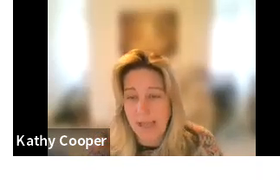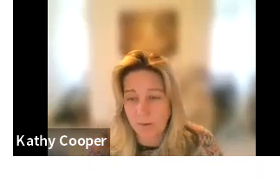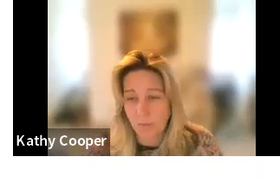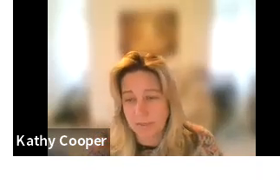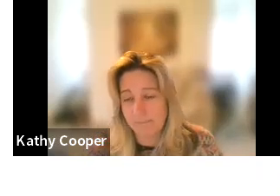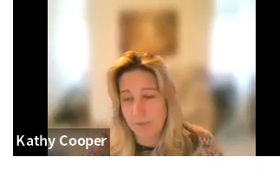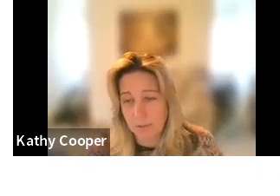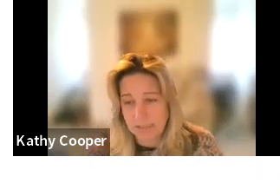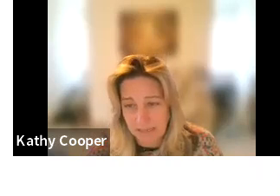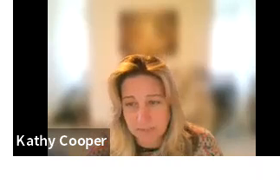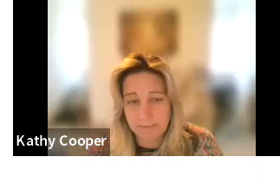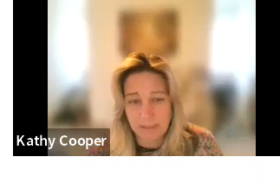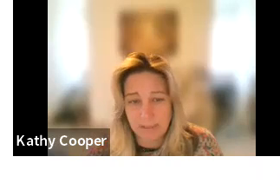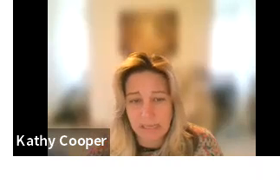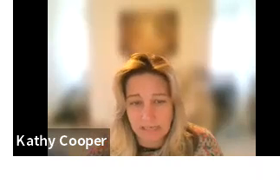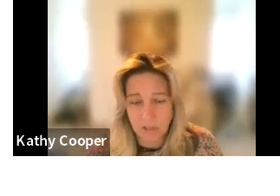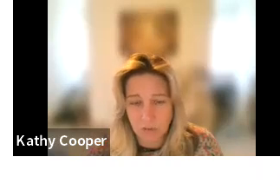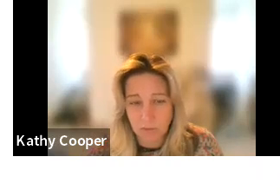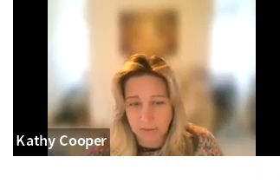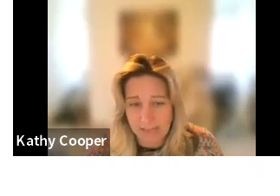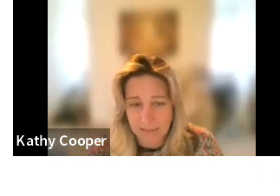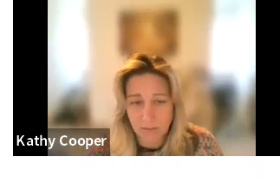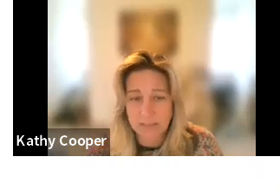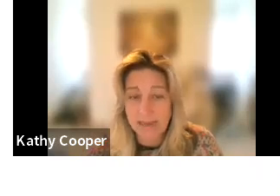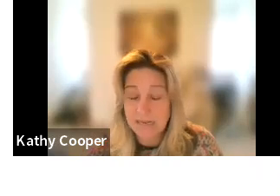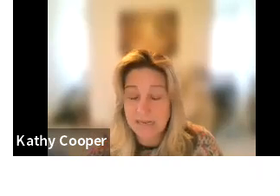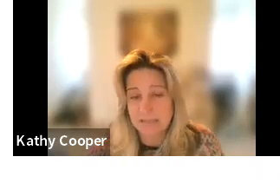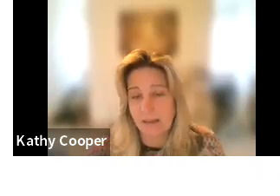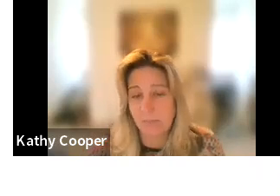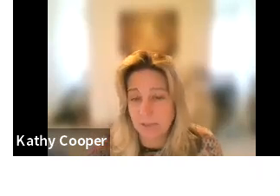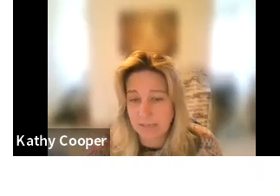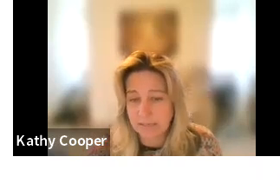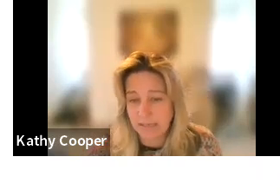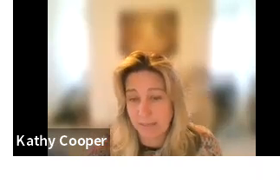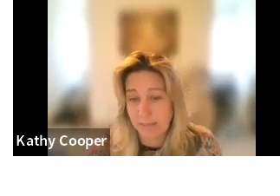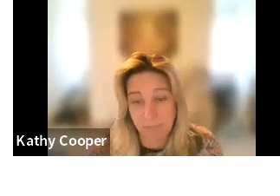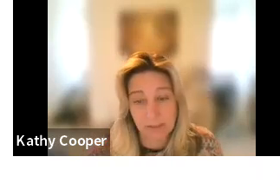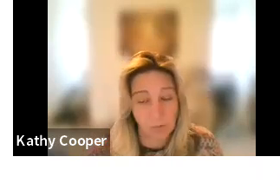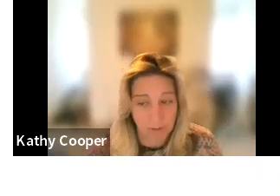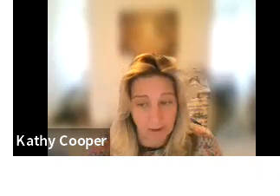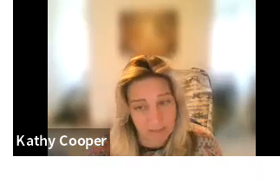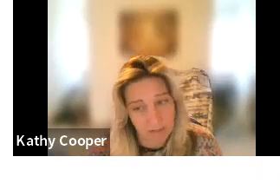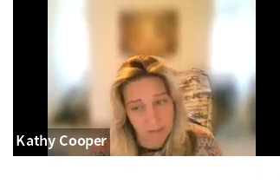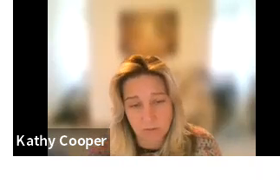They have visited. Like all 3 categories of the presumptively institutional settings.